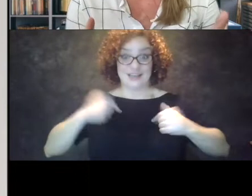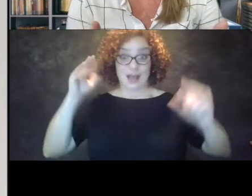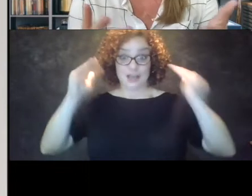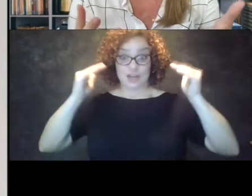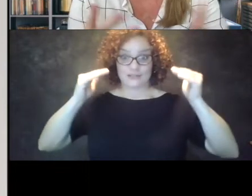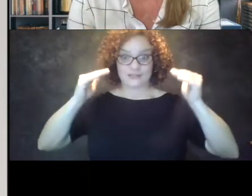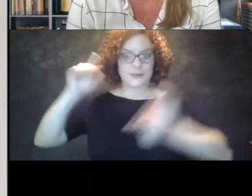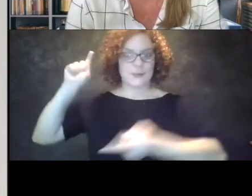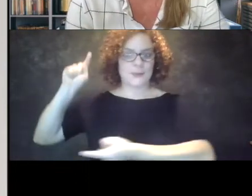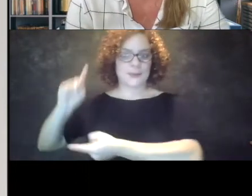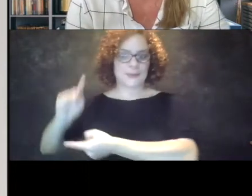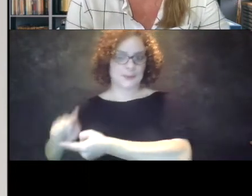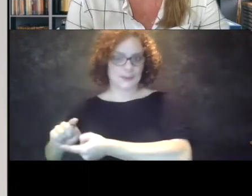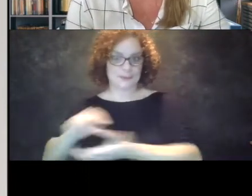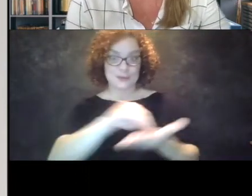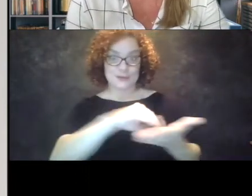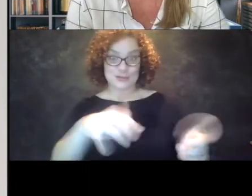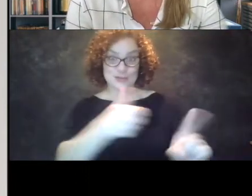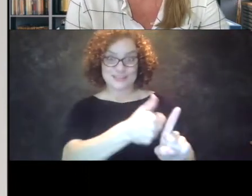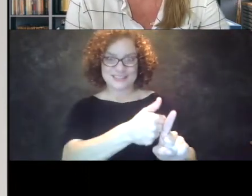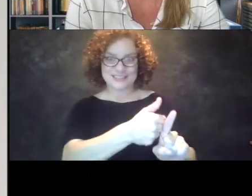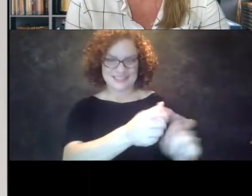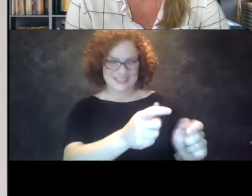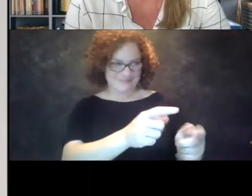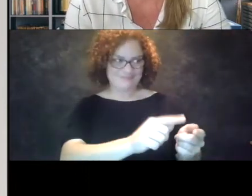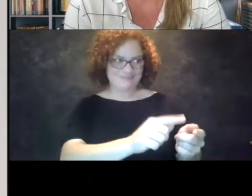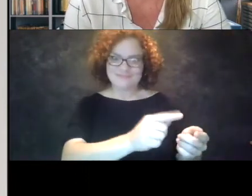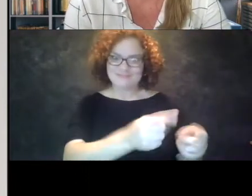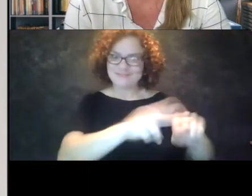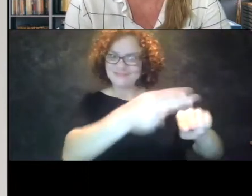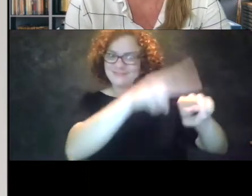the students can continue the relationship, you know, without a teacher, there telling